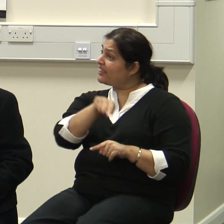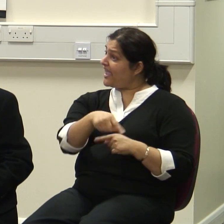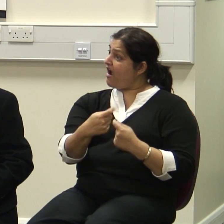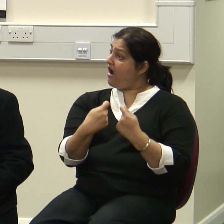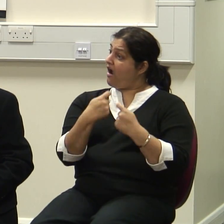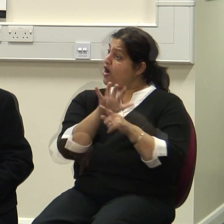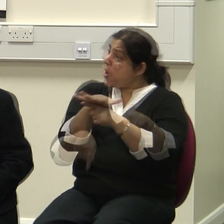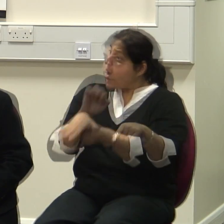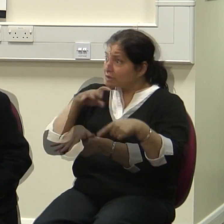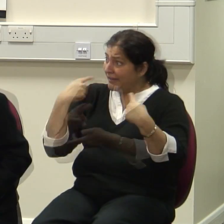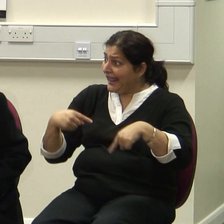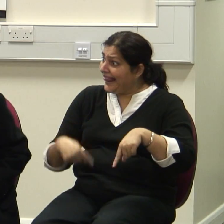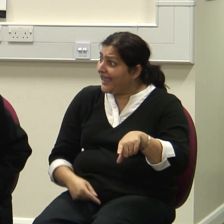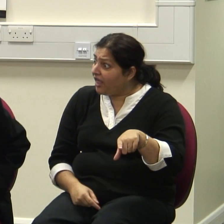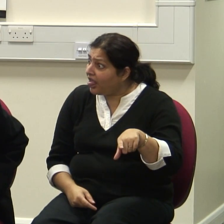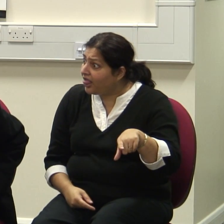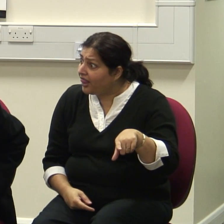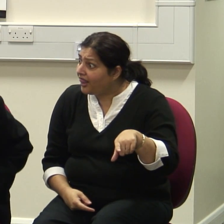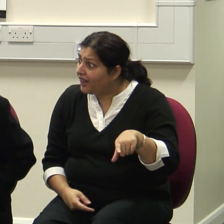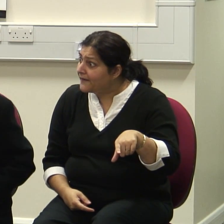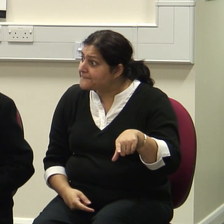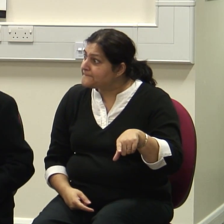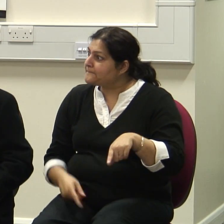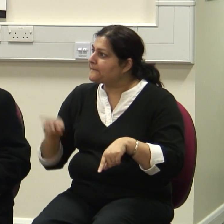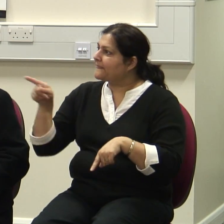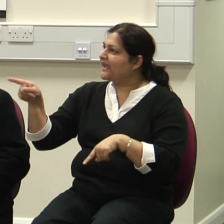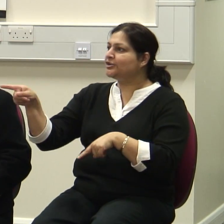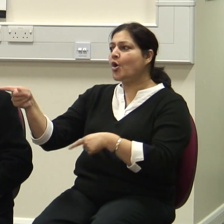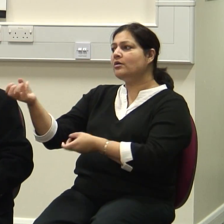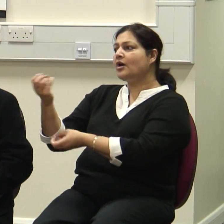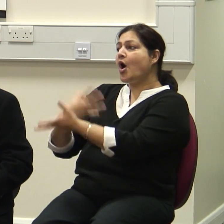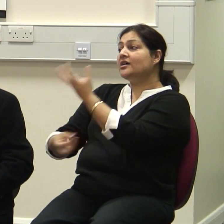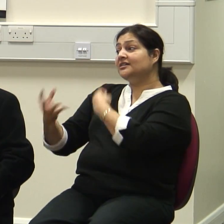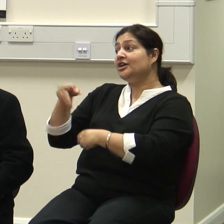be illegal. You see, you are simply ventilating your prejudices when you say this kind of